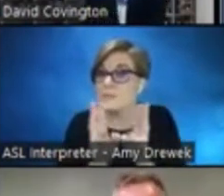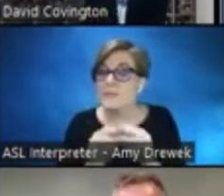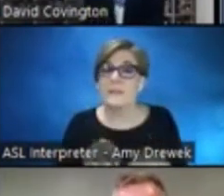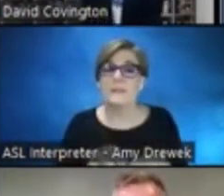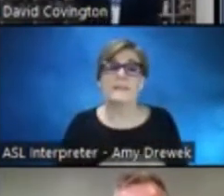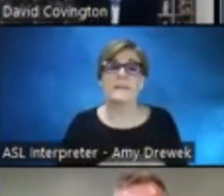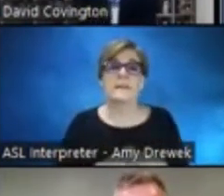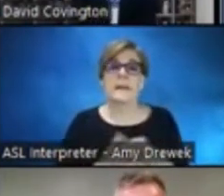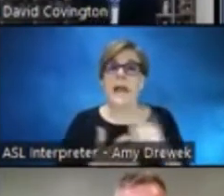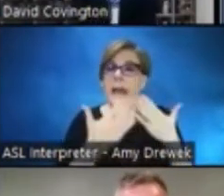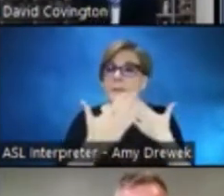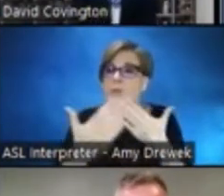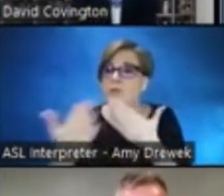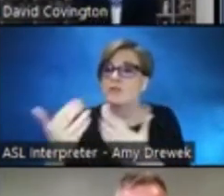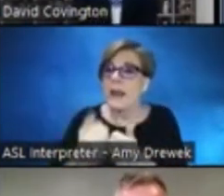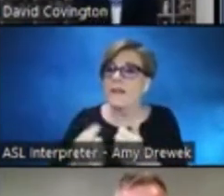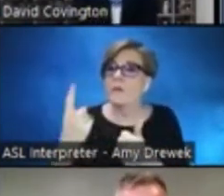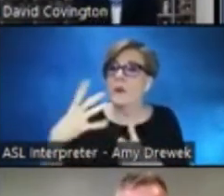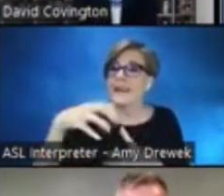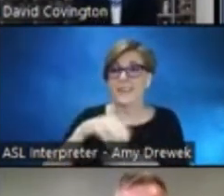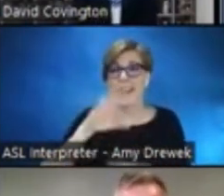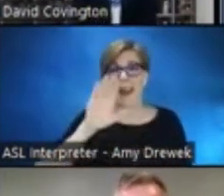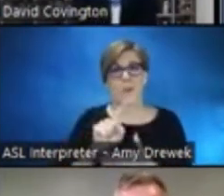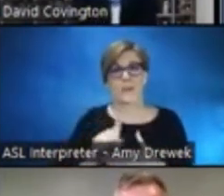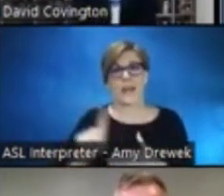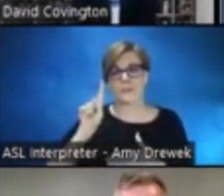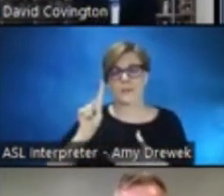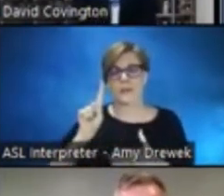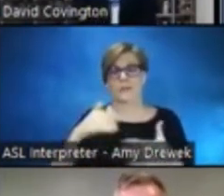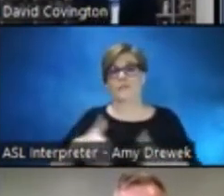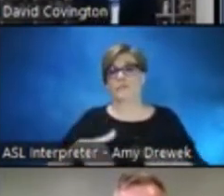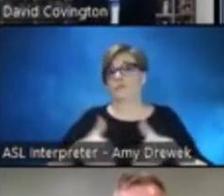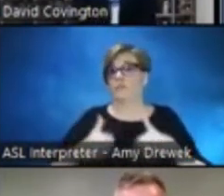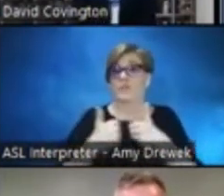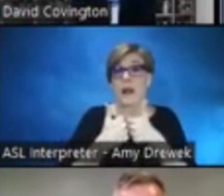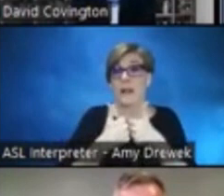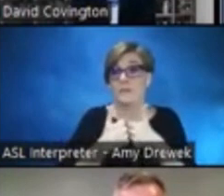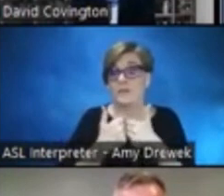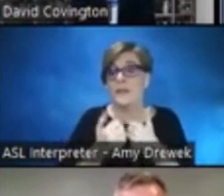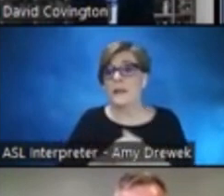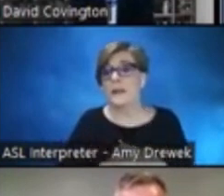I KNOW LAST WEEK WAS CHALLENGING IN MANY RESPECTS AND